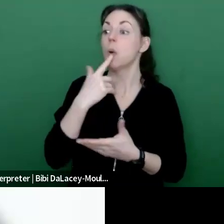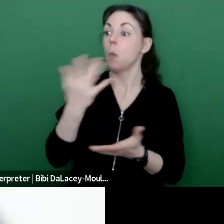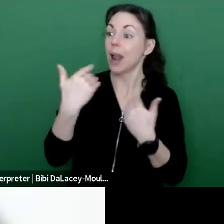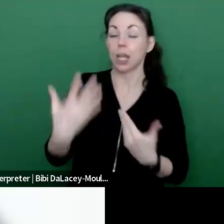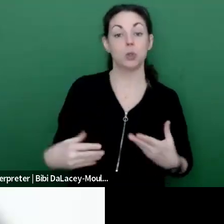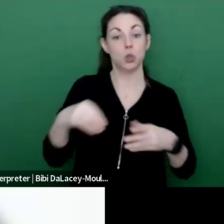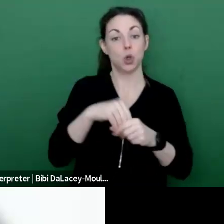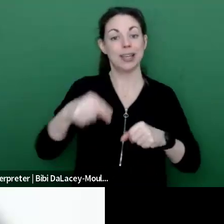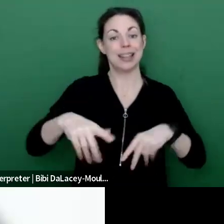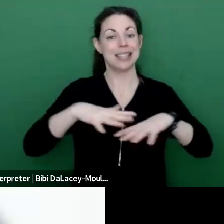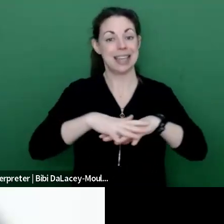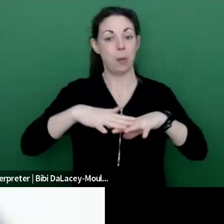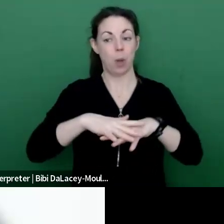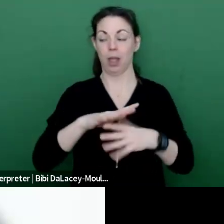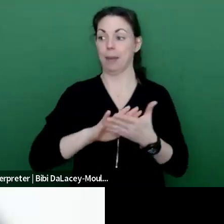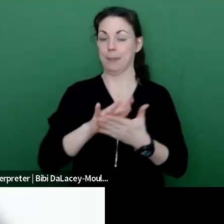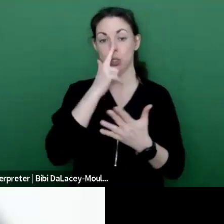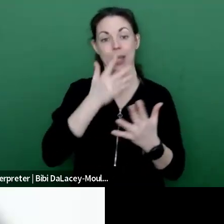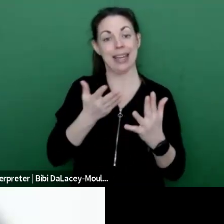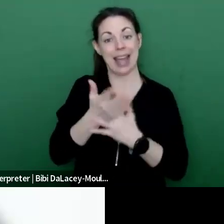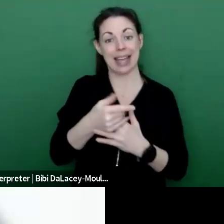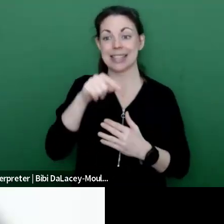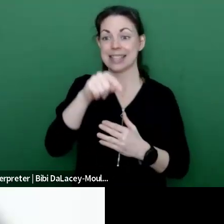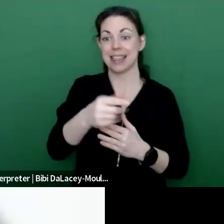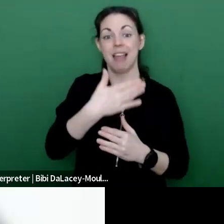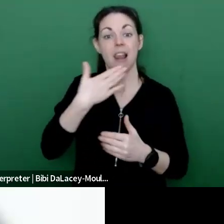so you'll also get access to the really lovely supportive community.